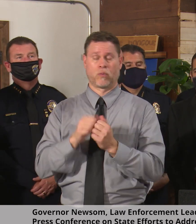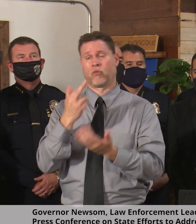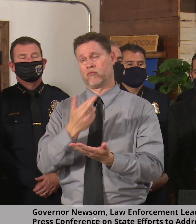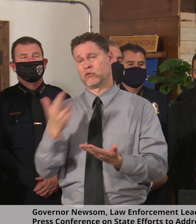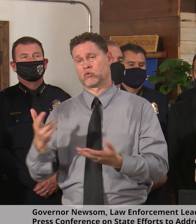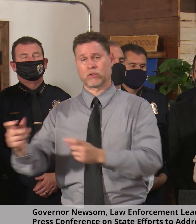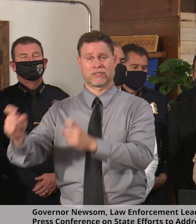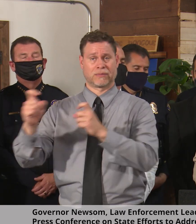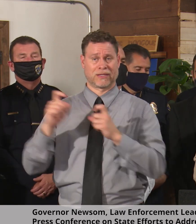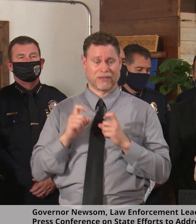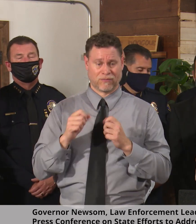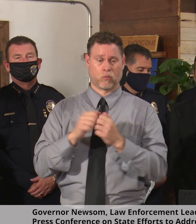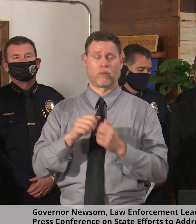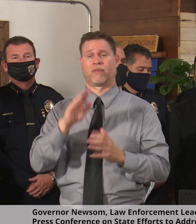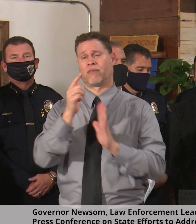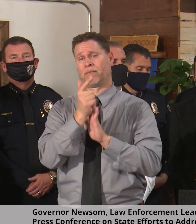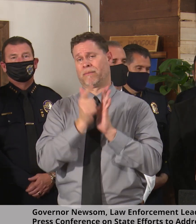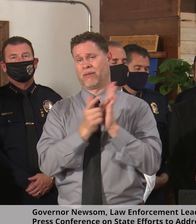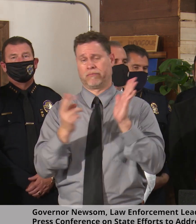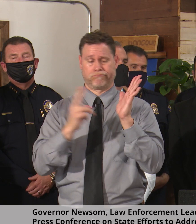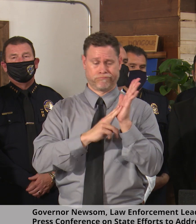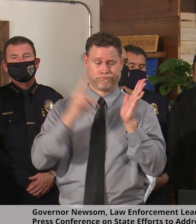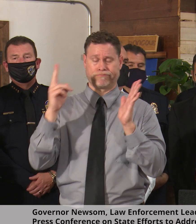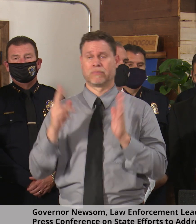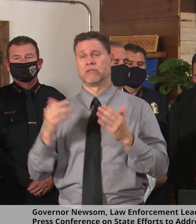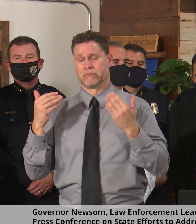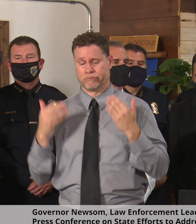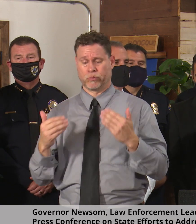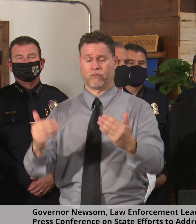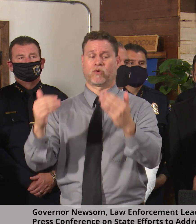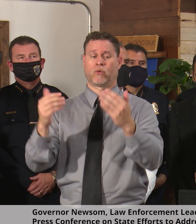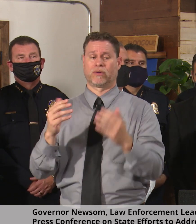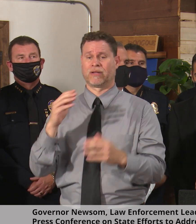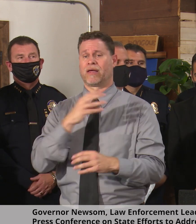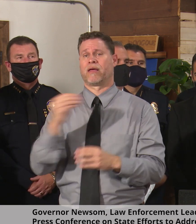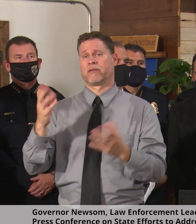given with the bill being signed for us to be able to move forward and even the conversations that we